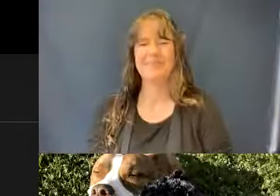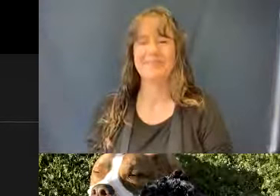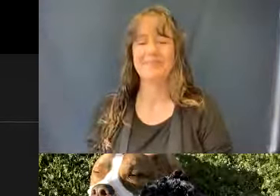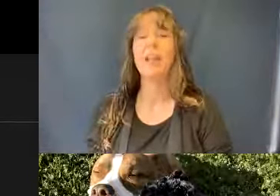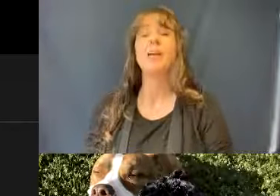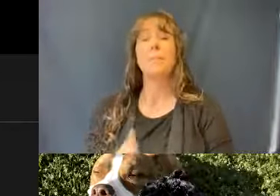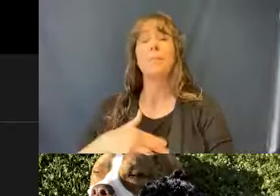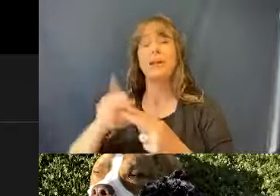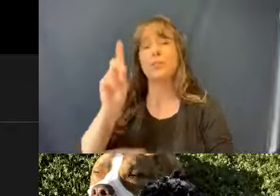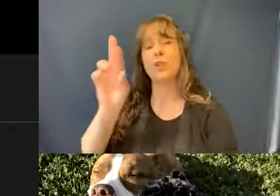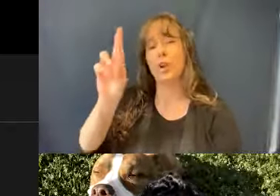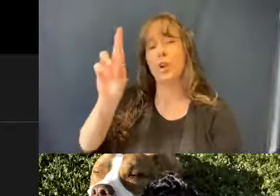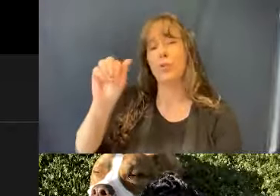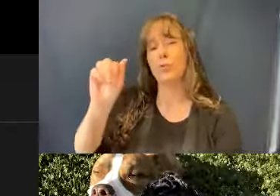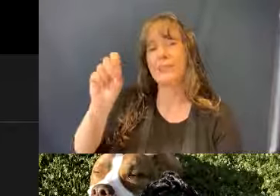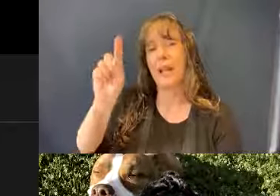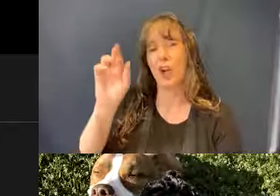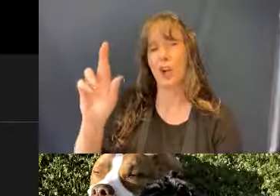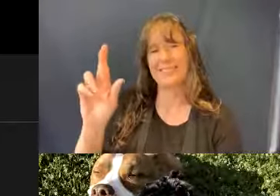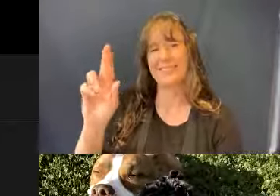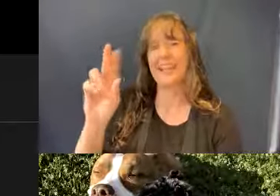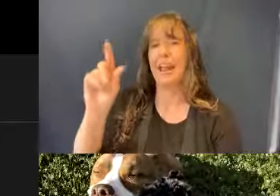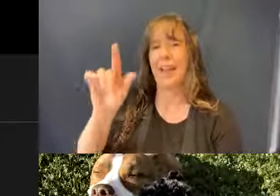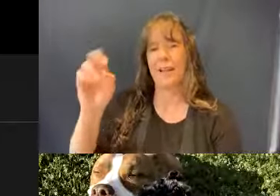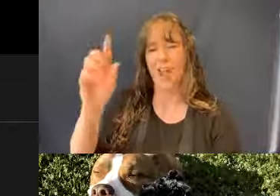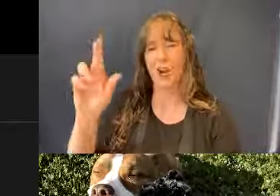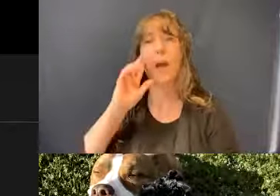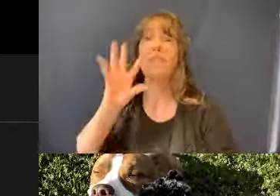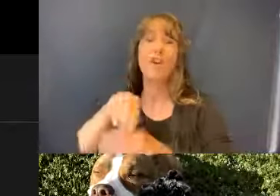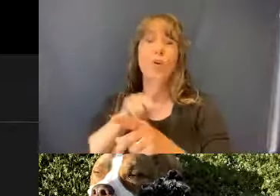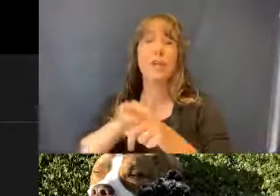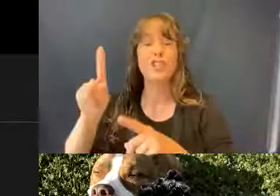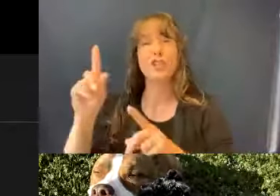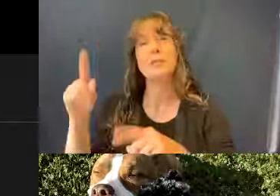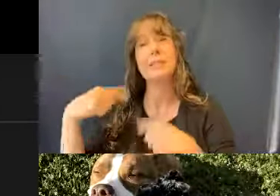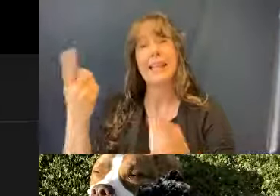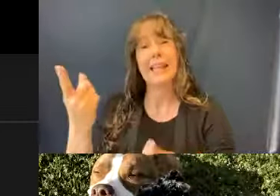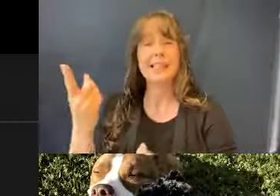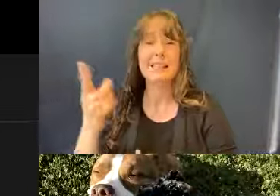Danielle Rastetter. I've been in the profession since I was 17 years old. I am now going to